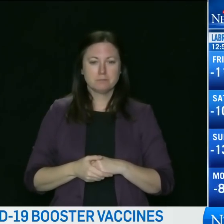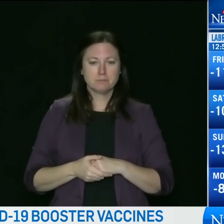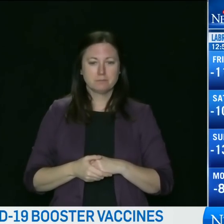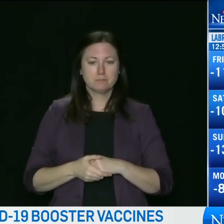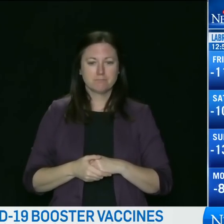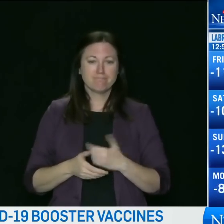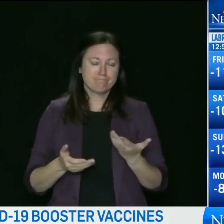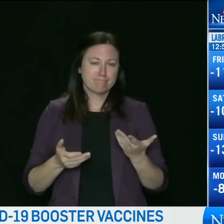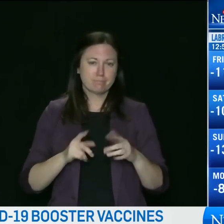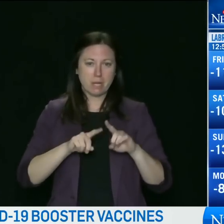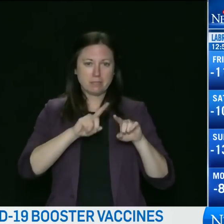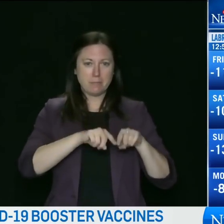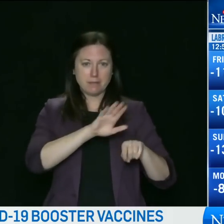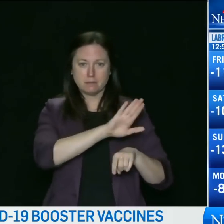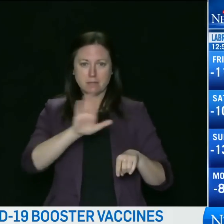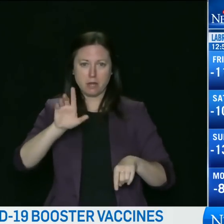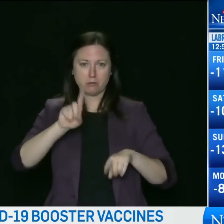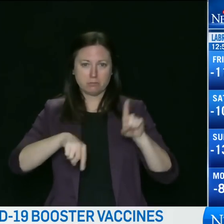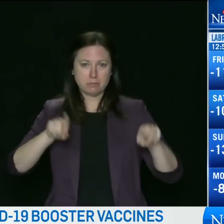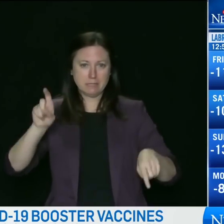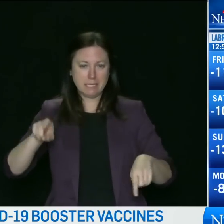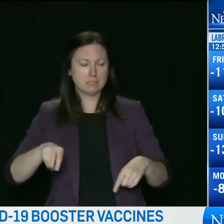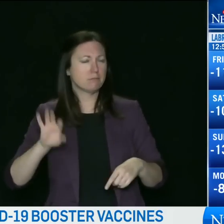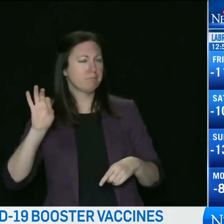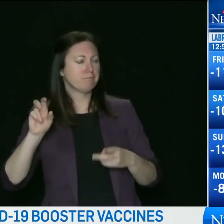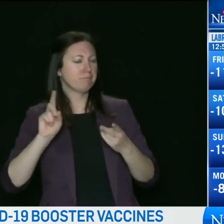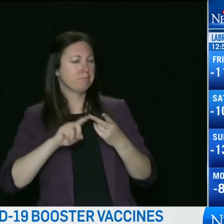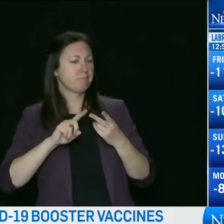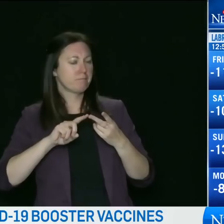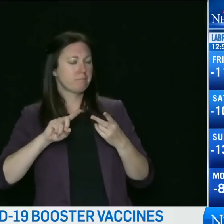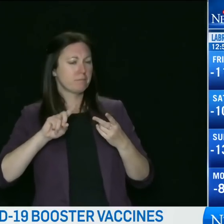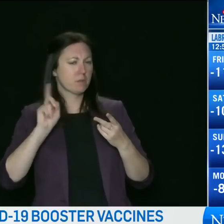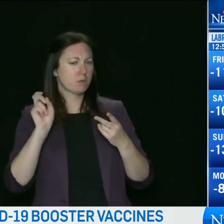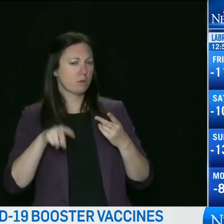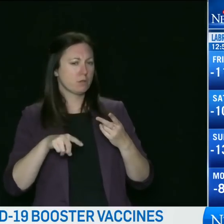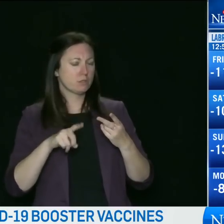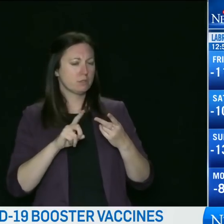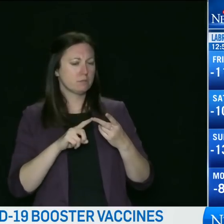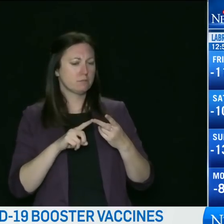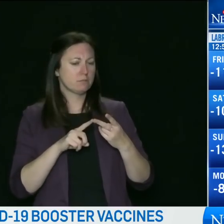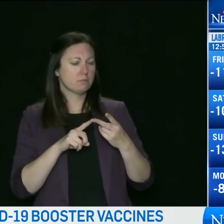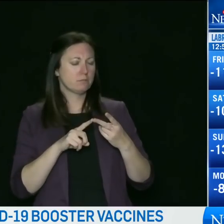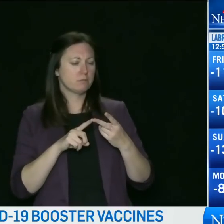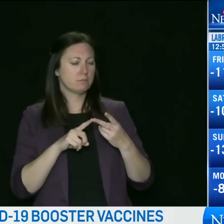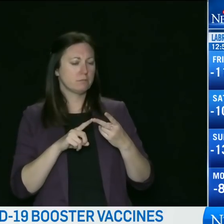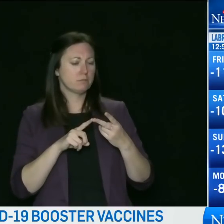INTERVAL. IT SHOULD BE IN FAIRLY THOUGHTFUL AND ORDERLY MANNER